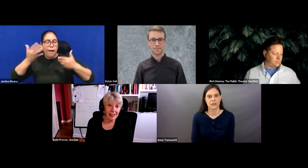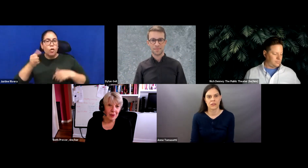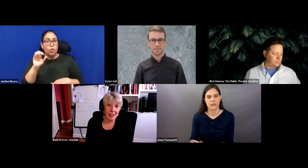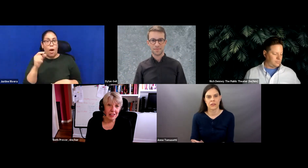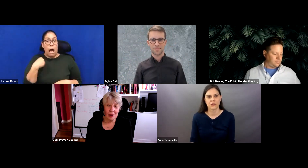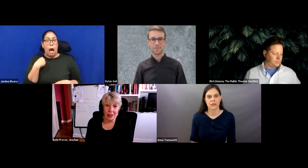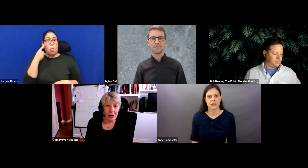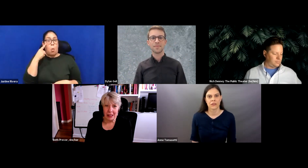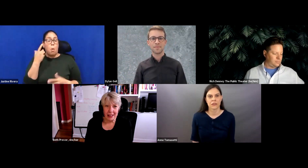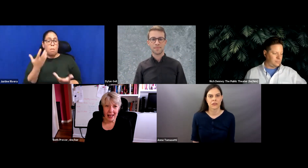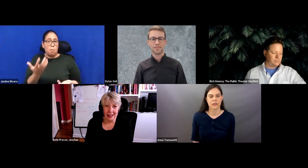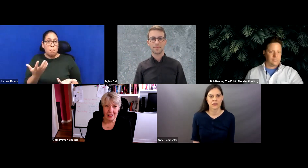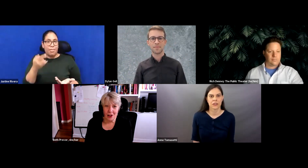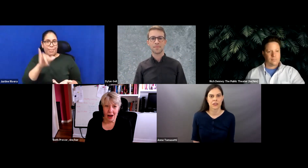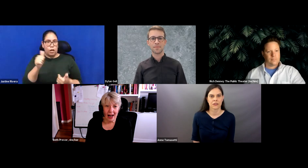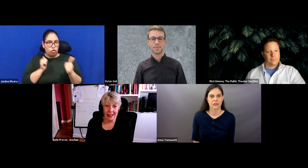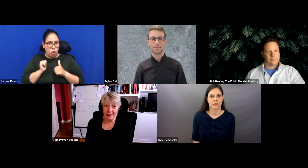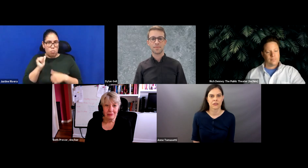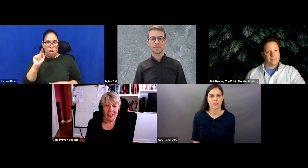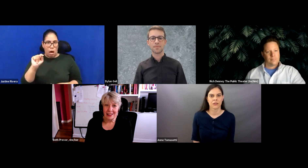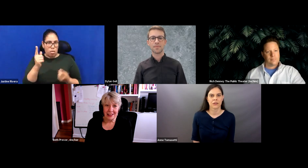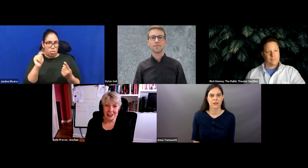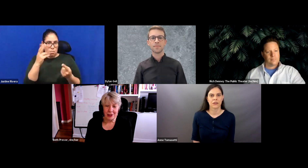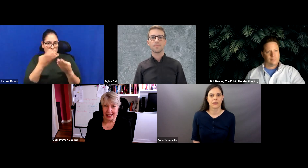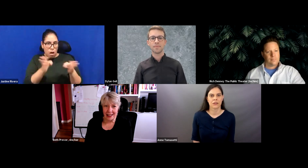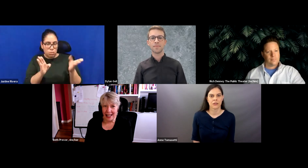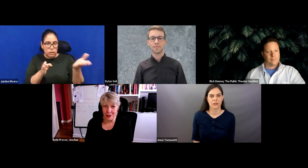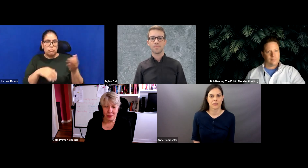this was a show with The Public, and so she was like the natural